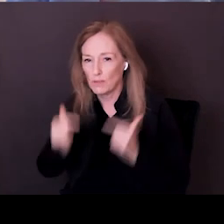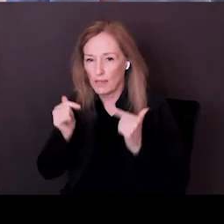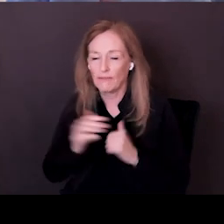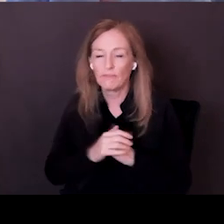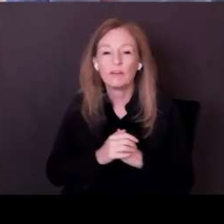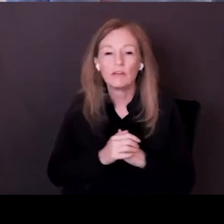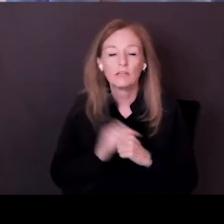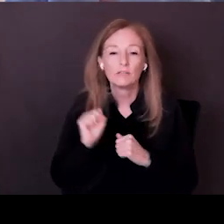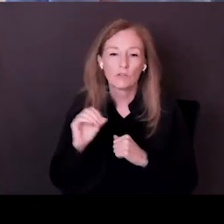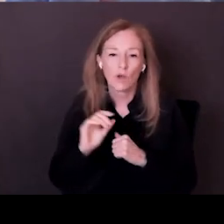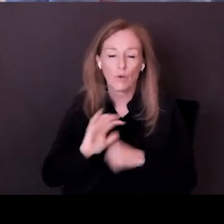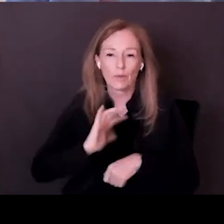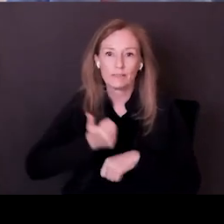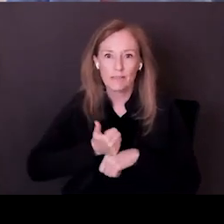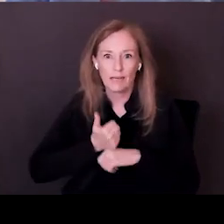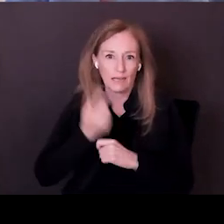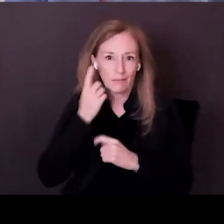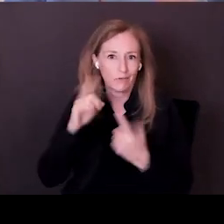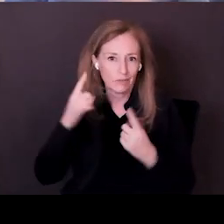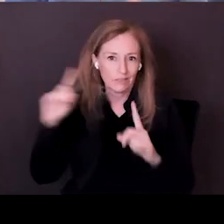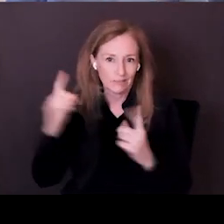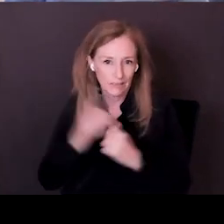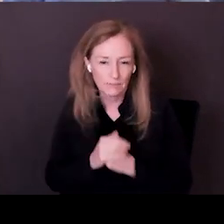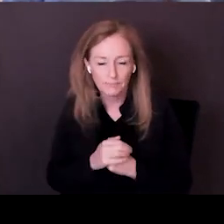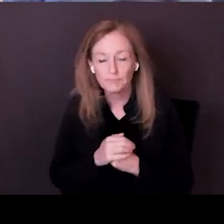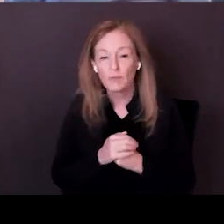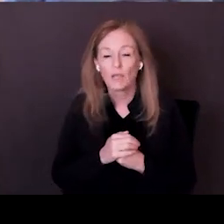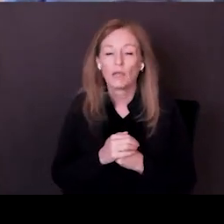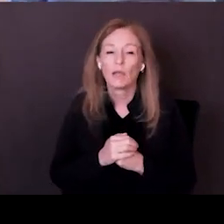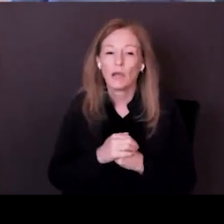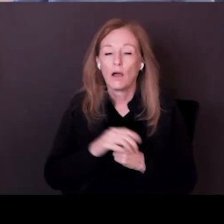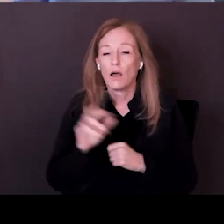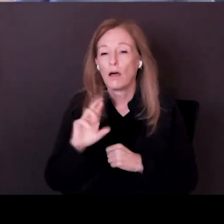WHAT WE ARE SETTING THEM UP TO BE SUCCESSFUL IN. THE PICTURE ON THE RIGHT IS THE DIARY THAT THEY